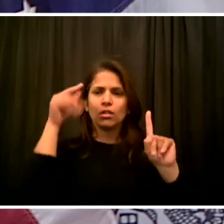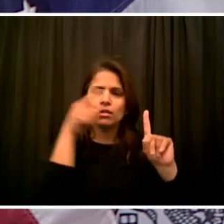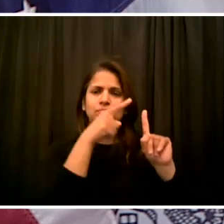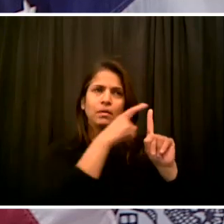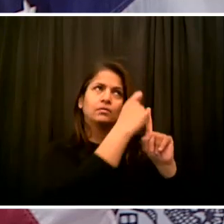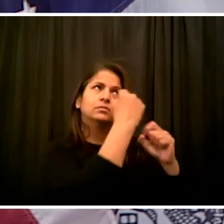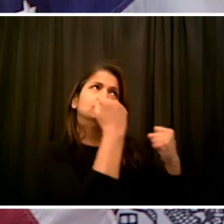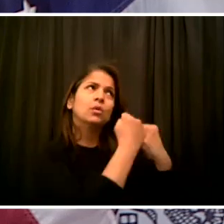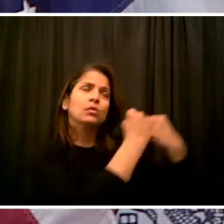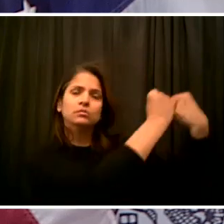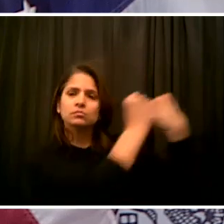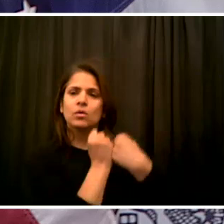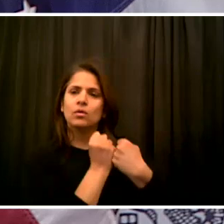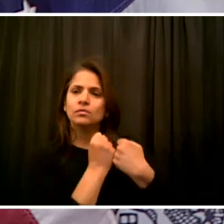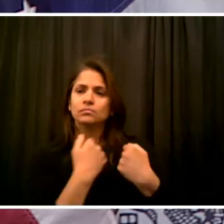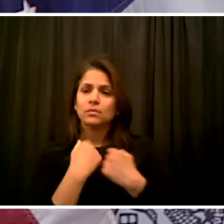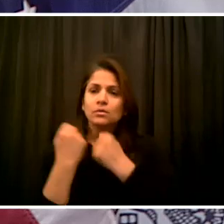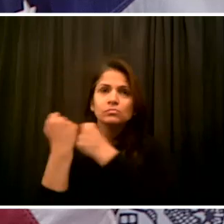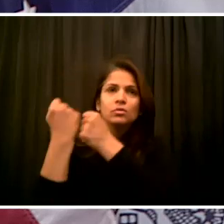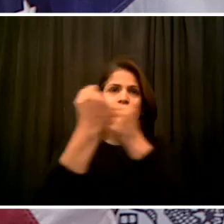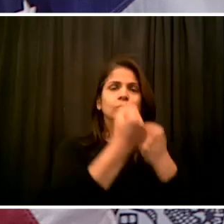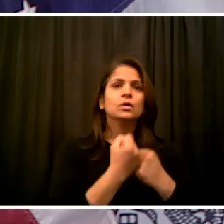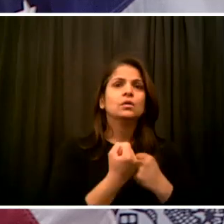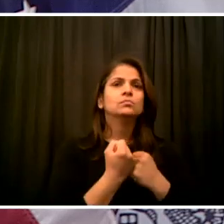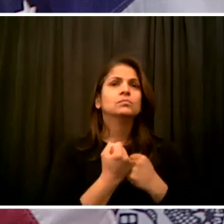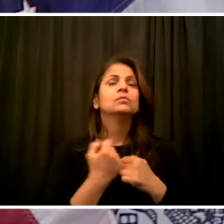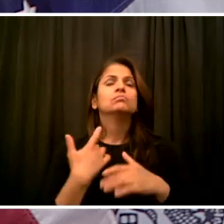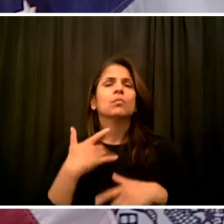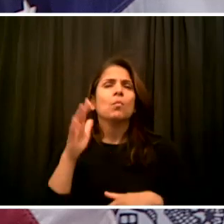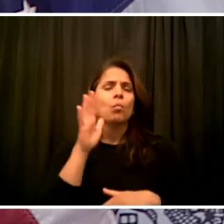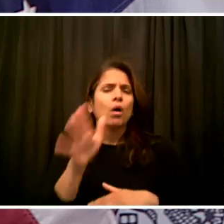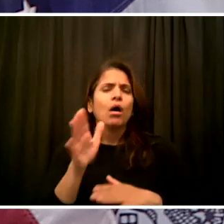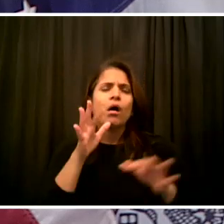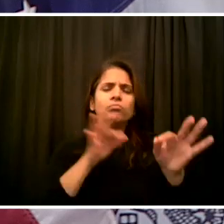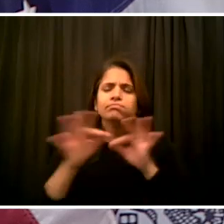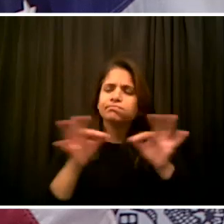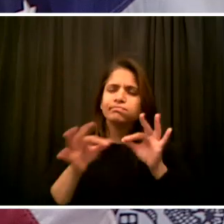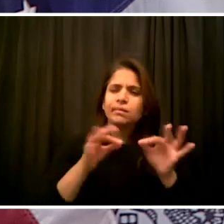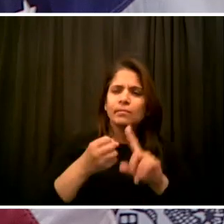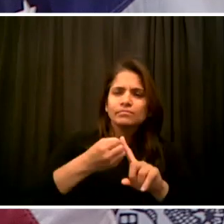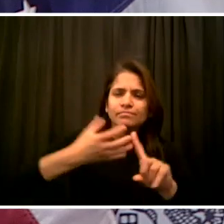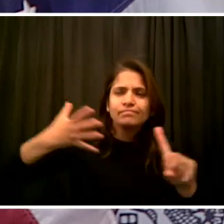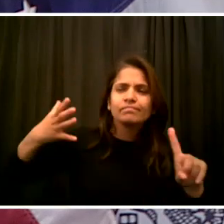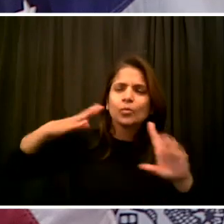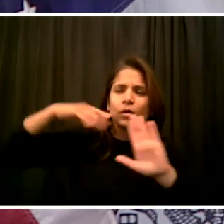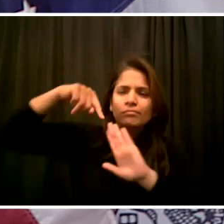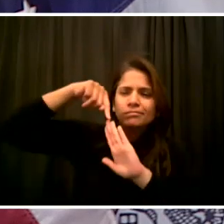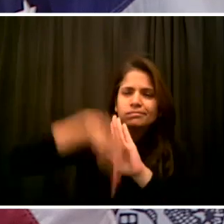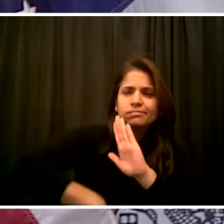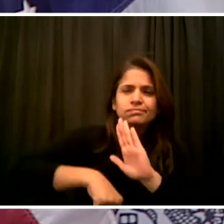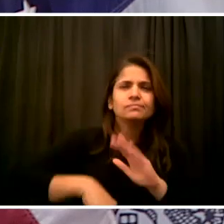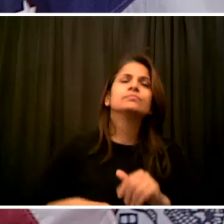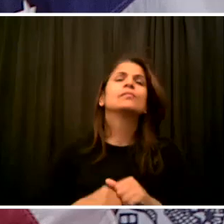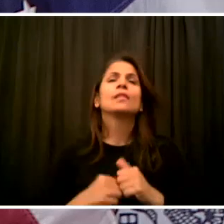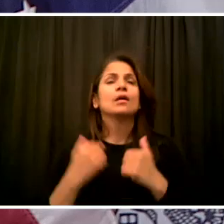INVOLVEMENT IN SUPPORTING LINE OF DUTY FAMILIES. AND WE'LL HAVE MORE TO SAY ON THIS, AS WEG ET A